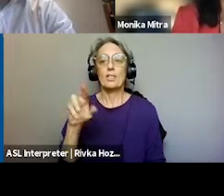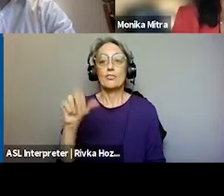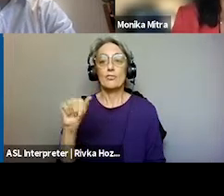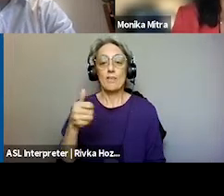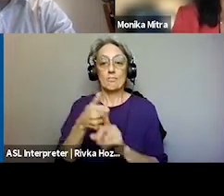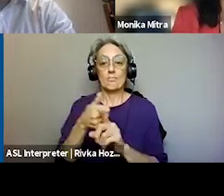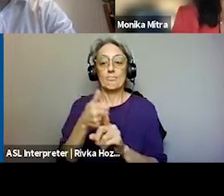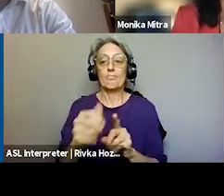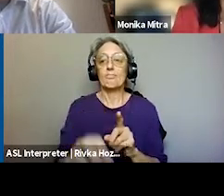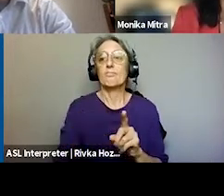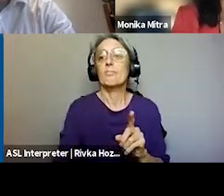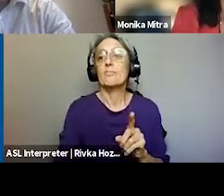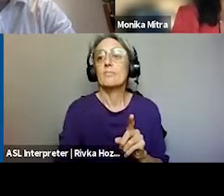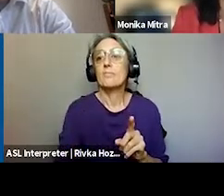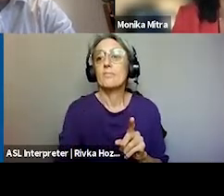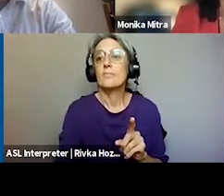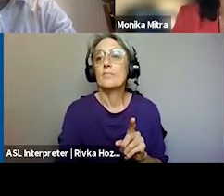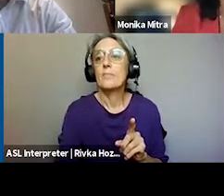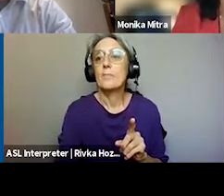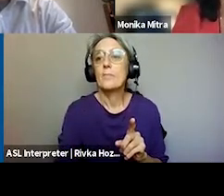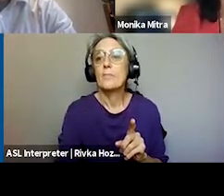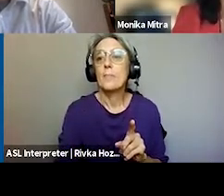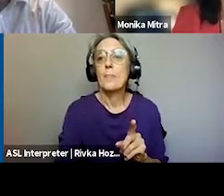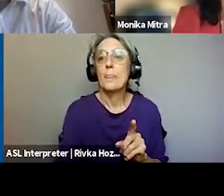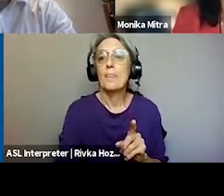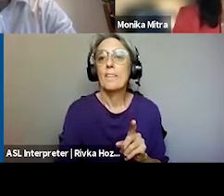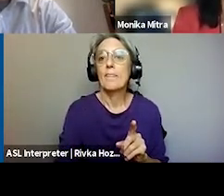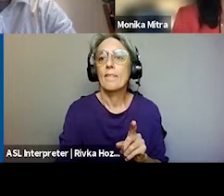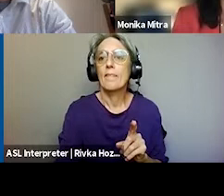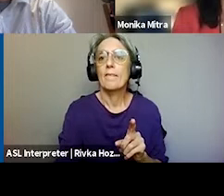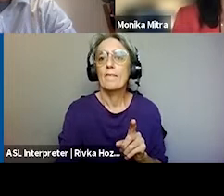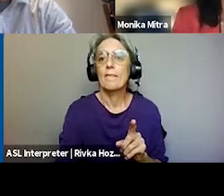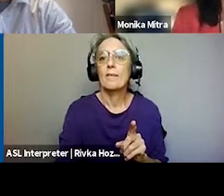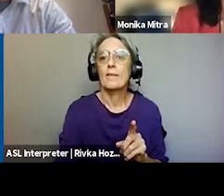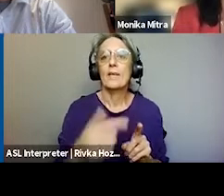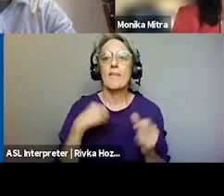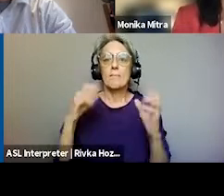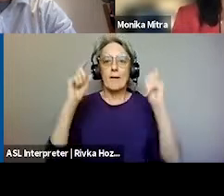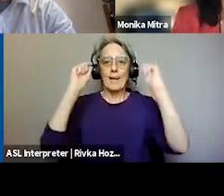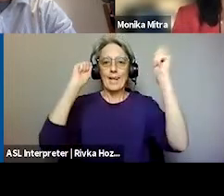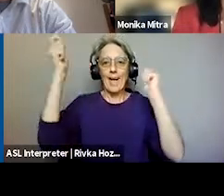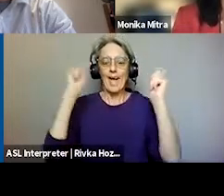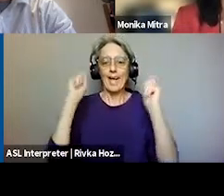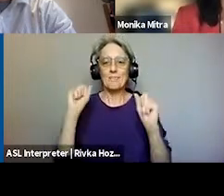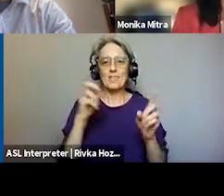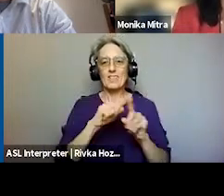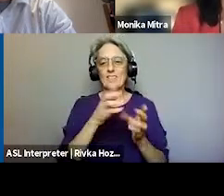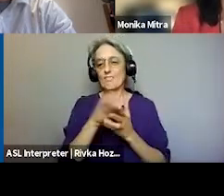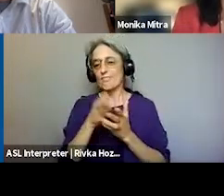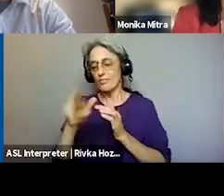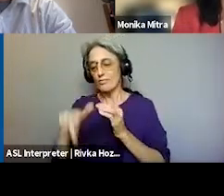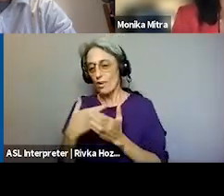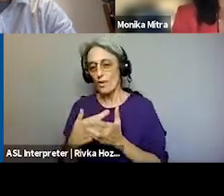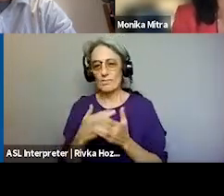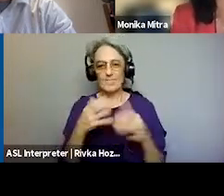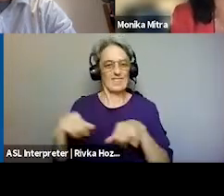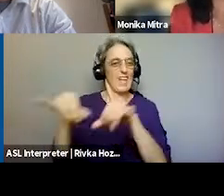wears many hats as all of our panel members do. She is an associate professor at the Nancy Lurie